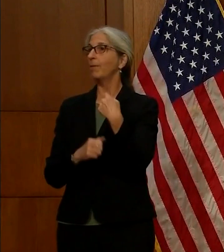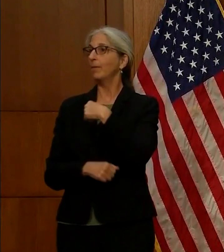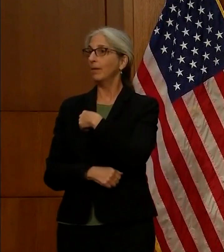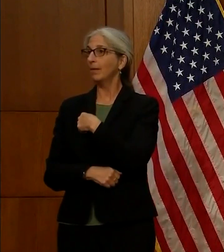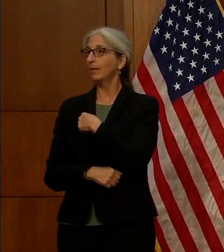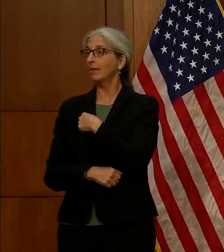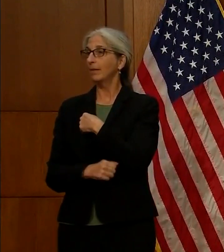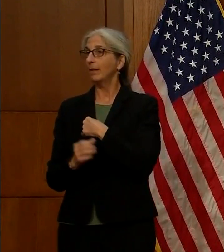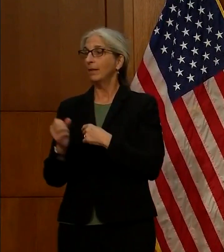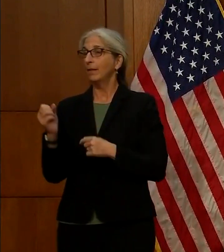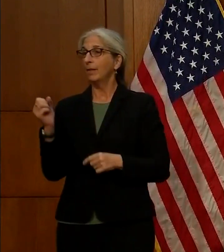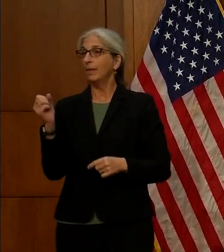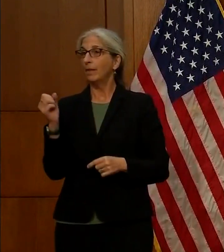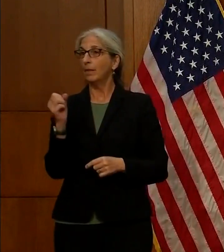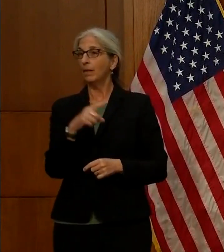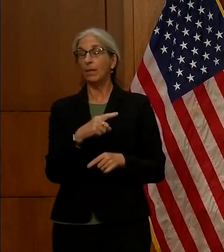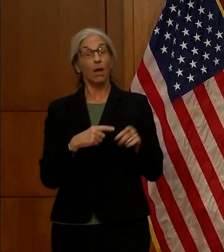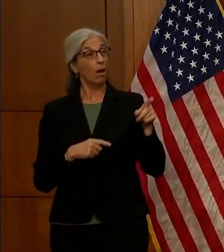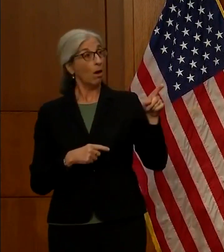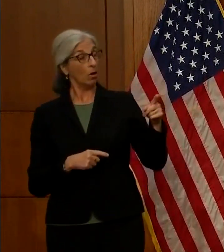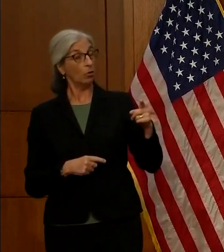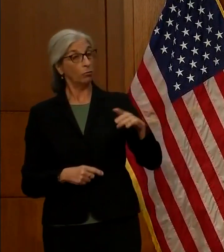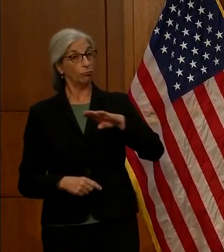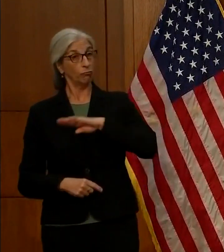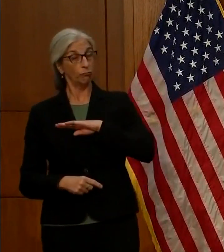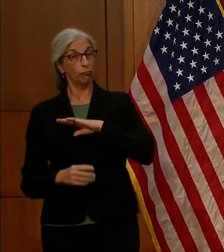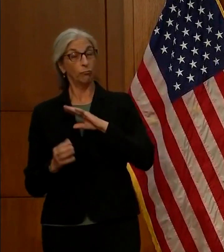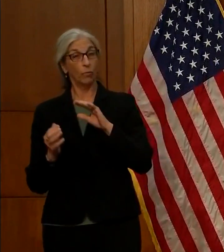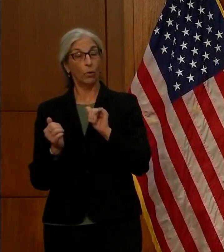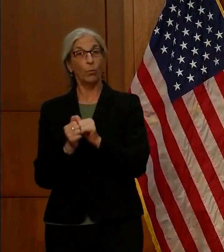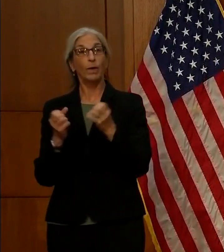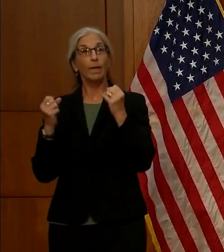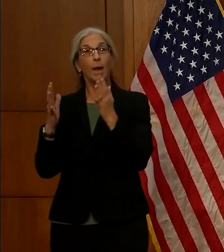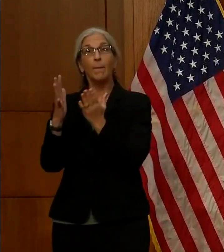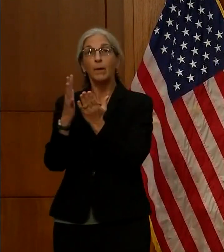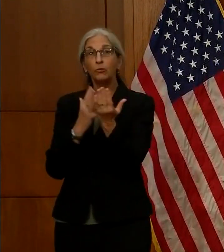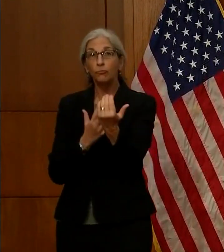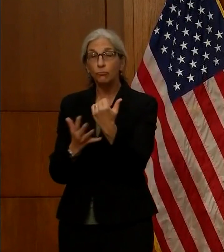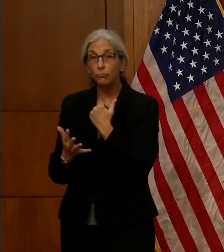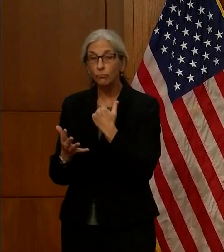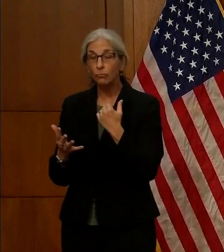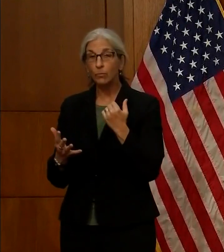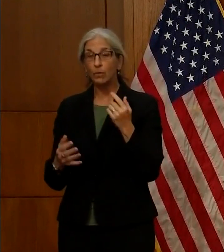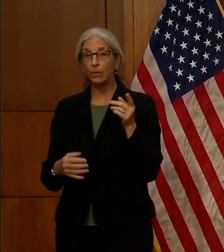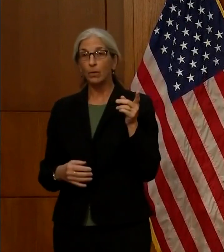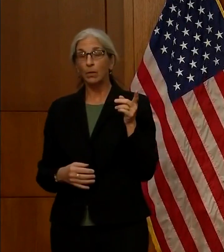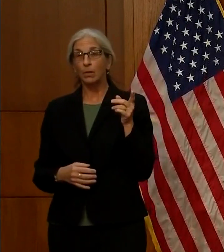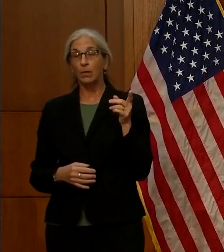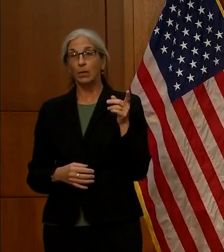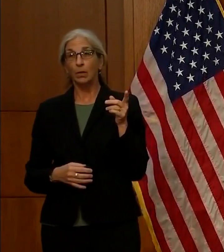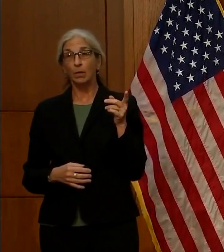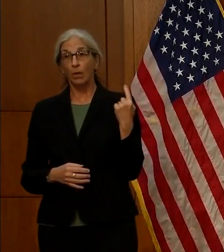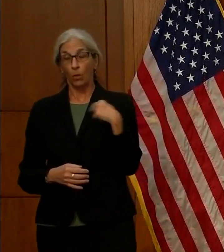NICE TO SEE YOU SEE YOU BACK WITH US WELL QUICK QUESTION IS- ARE YOU HAPPY WITH THE LEVEL OF